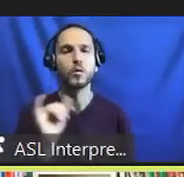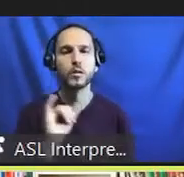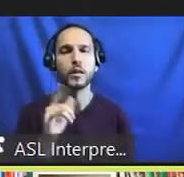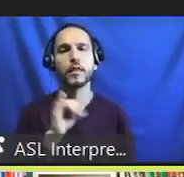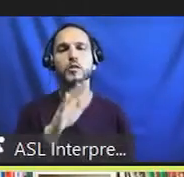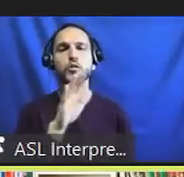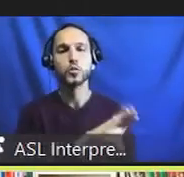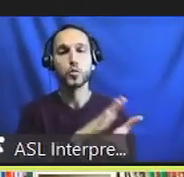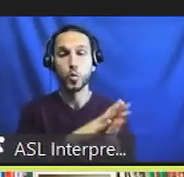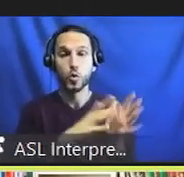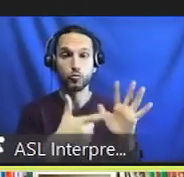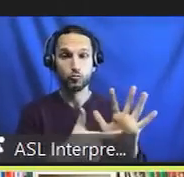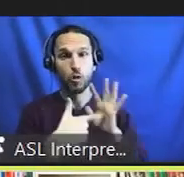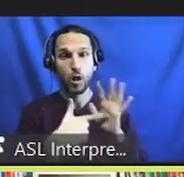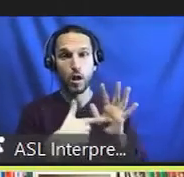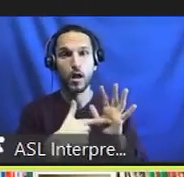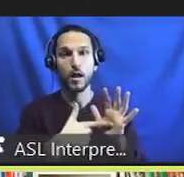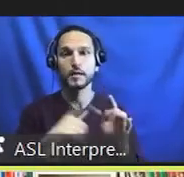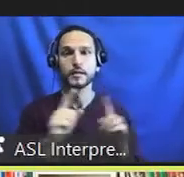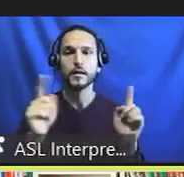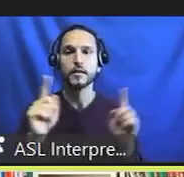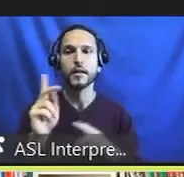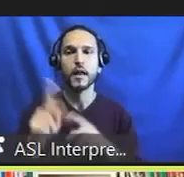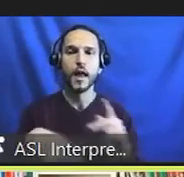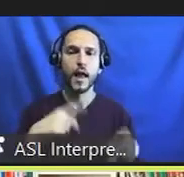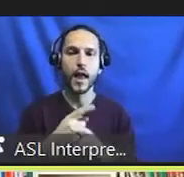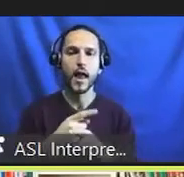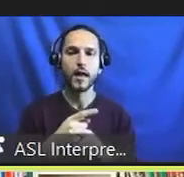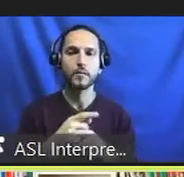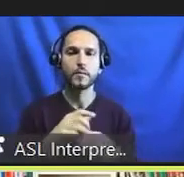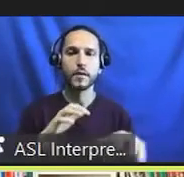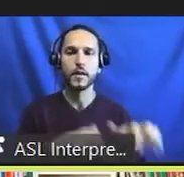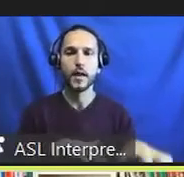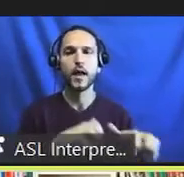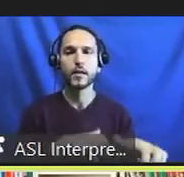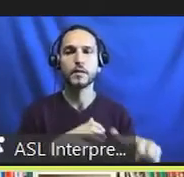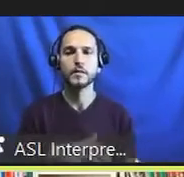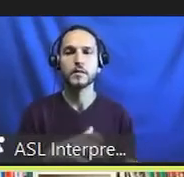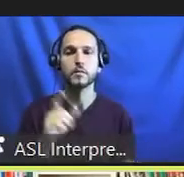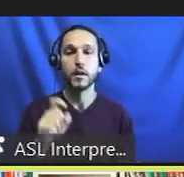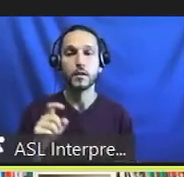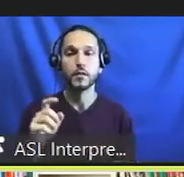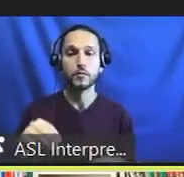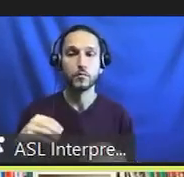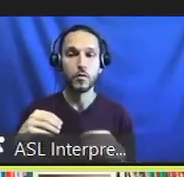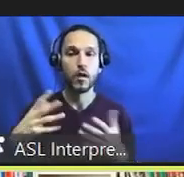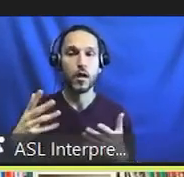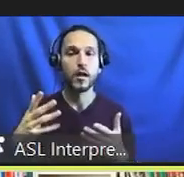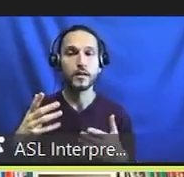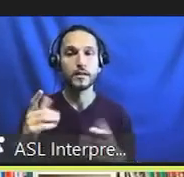required to provide a different captionist if the one assigned